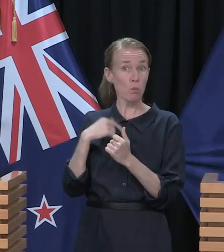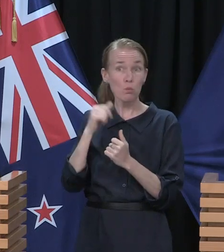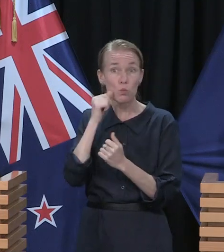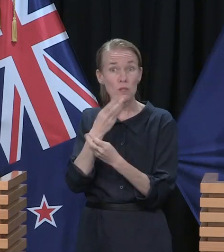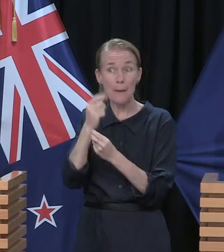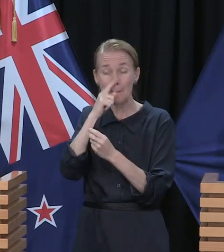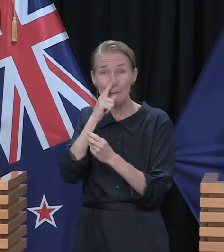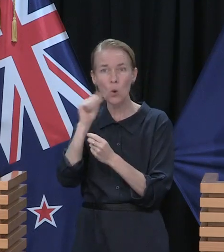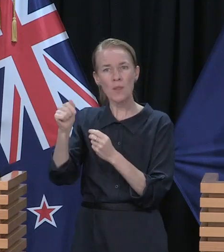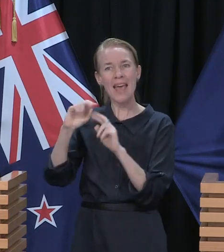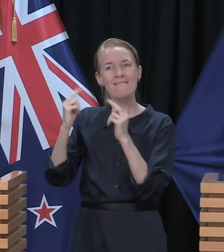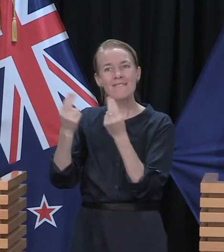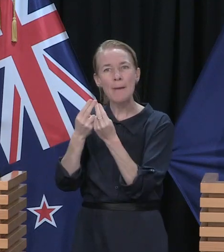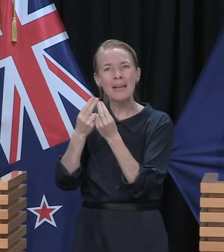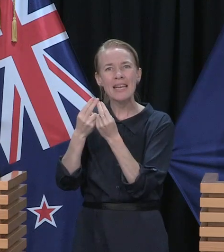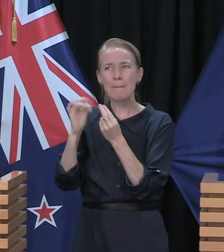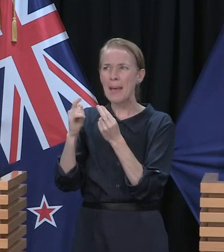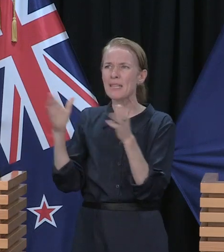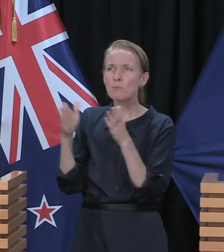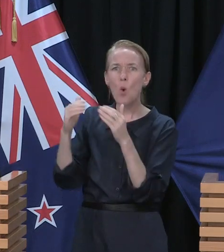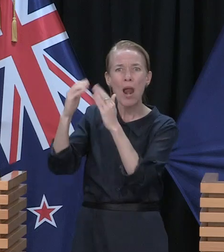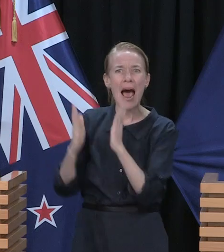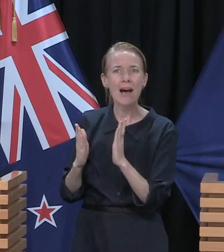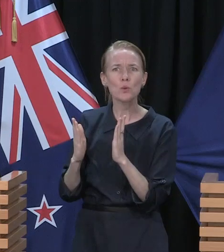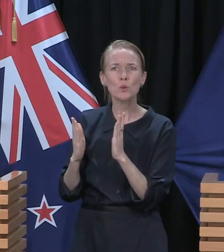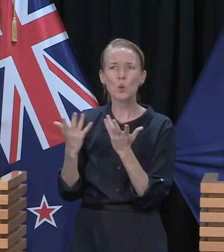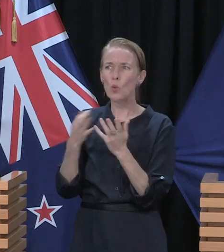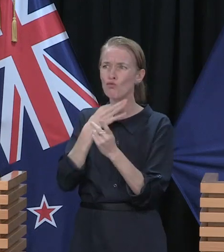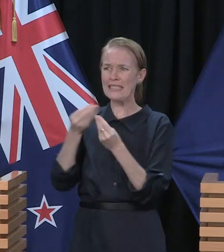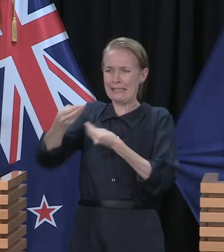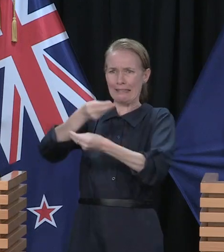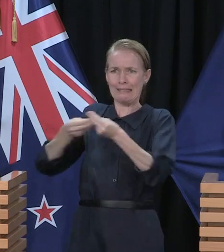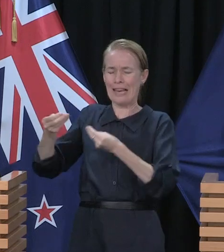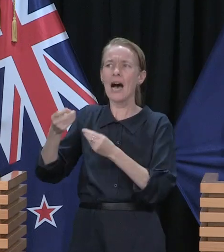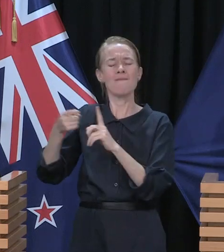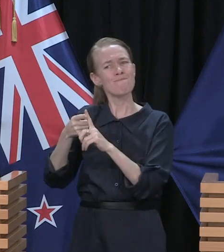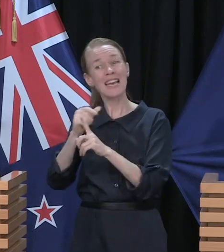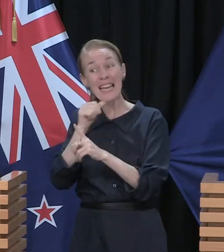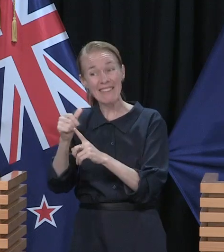people whose family circumstances mean that they can't necessarily self-isolate